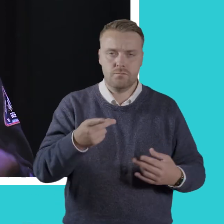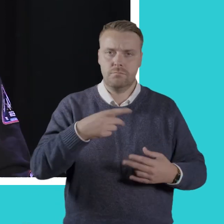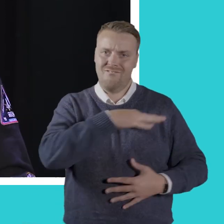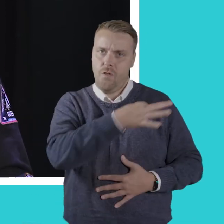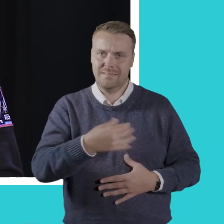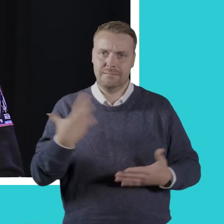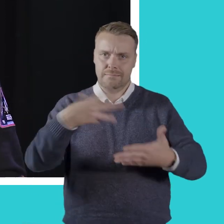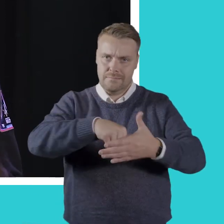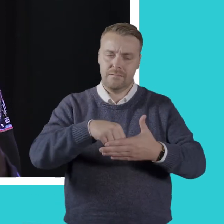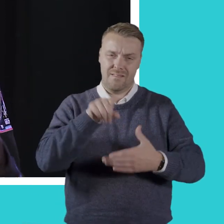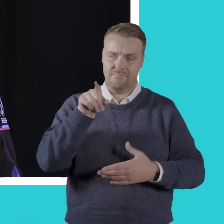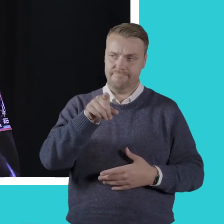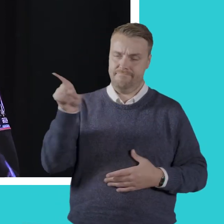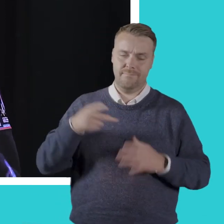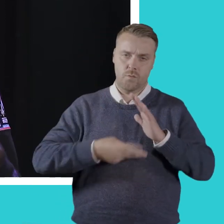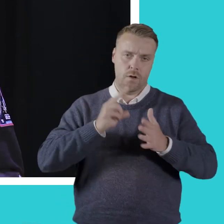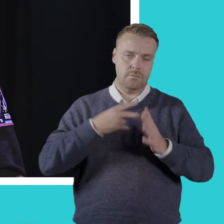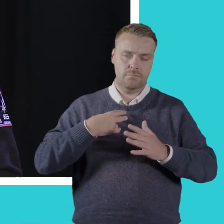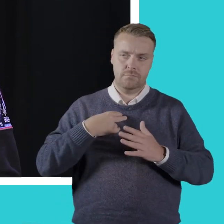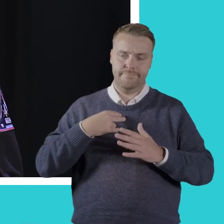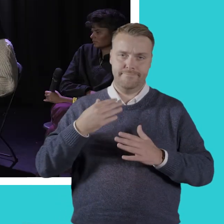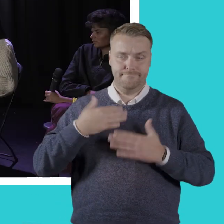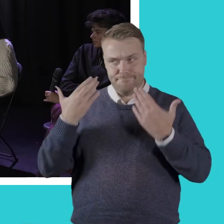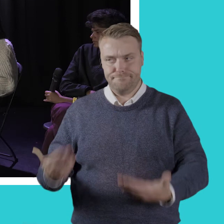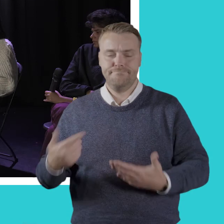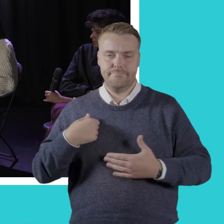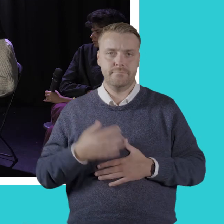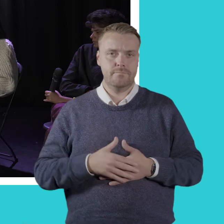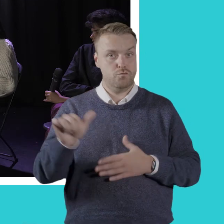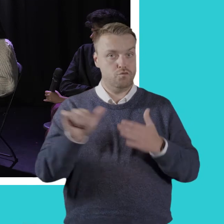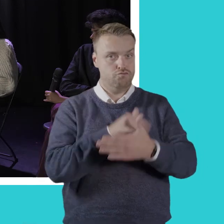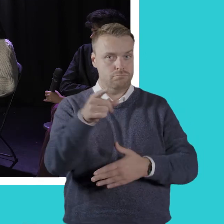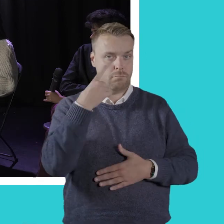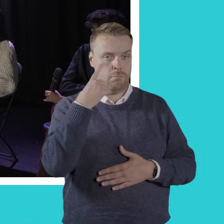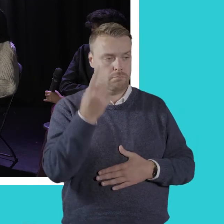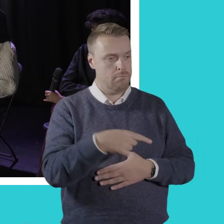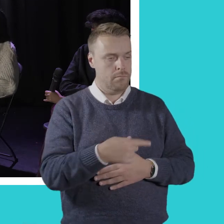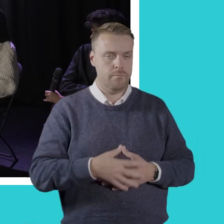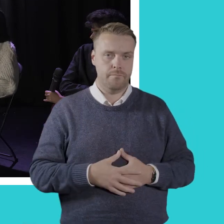three are just organizations that I admire so much and I think that everyone should have a look at. Thank you and what about you Kelsea